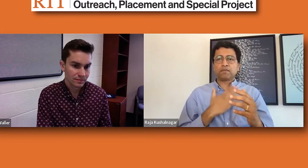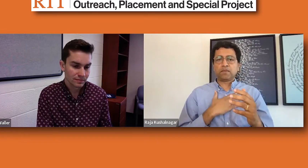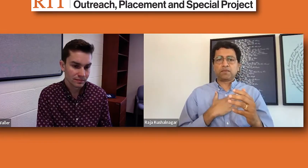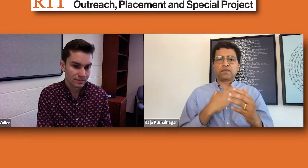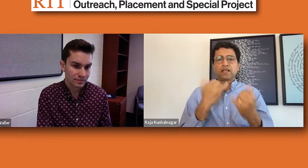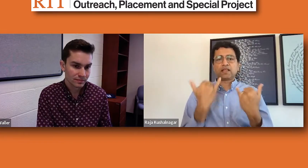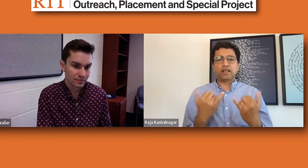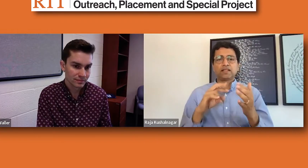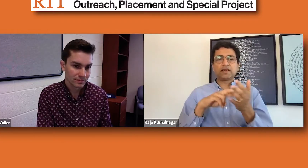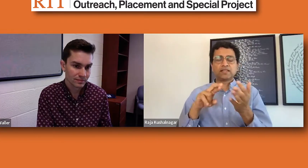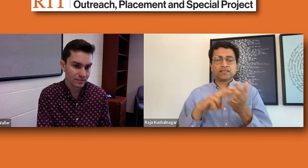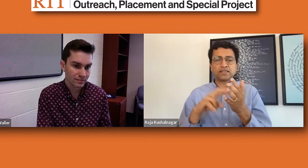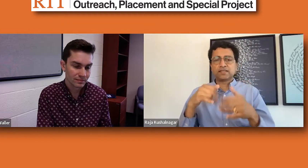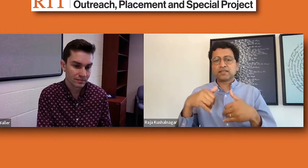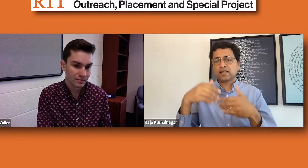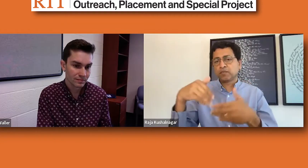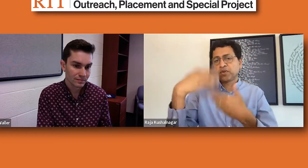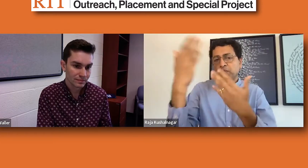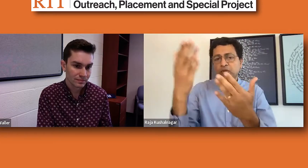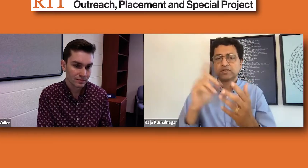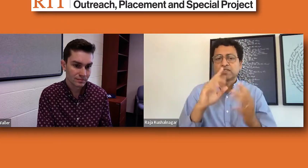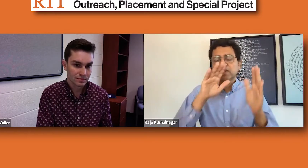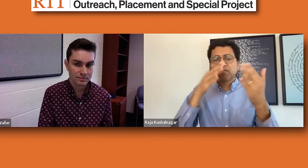So right now we're doing research where we're conducting, we're actually